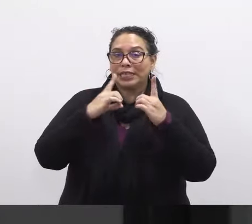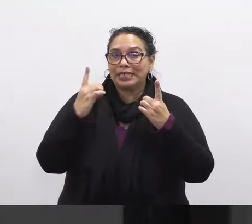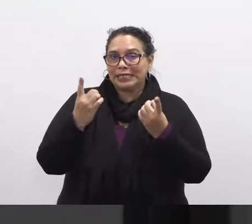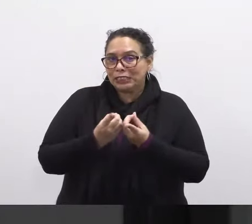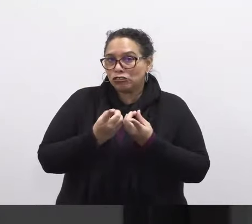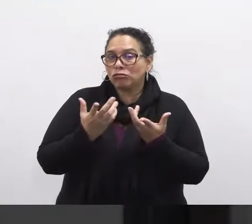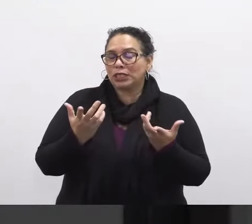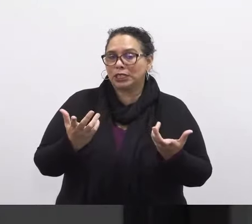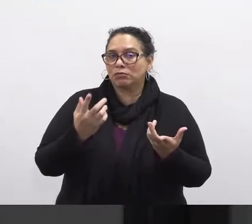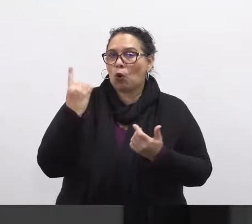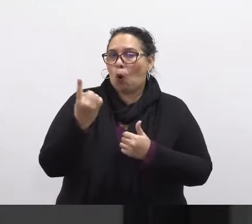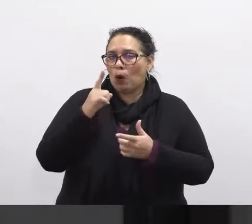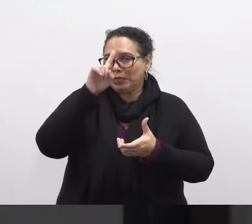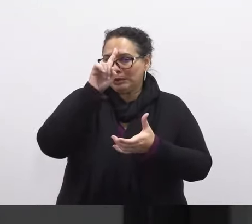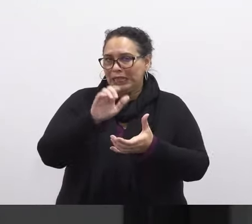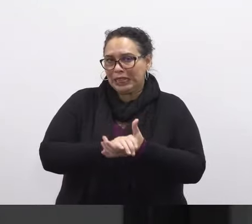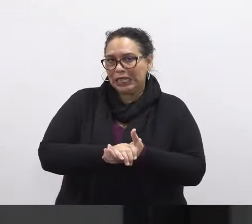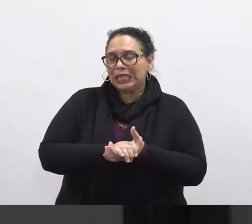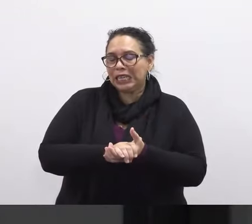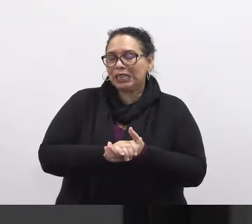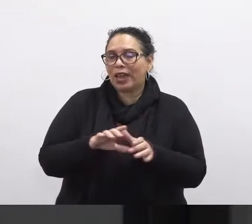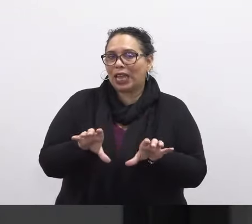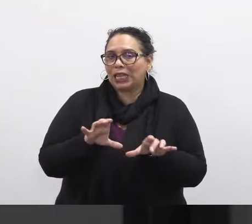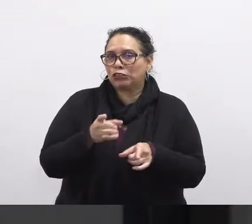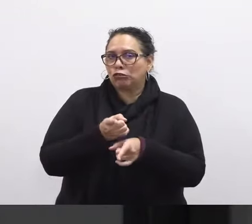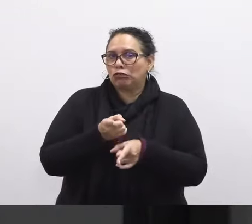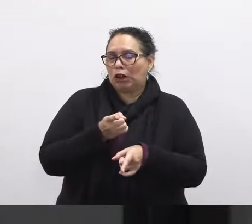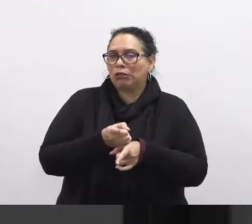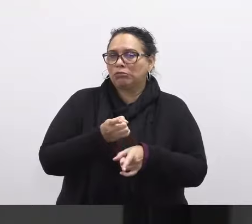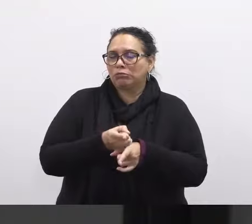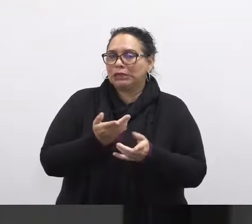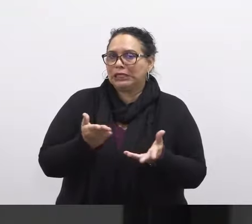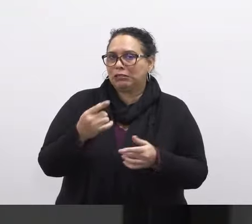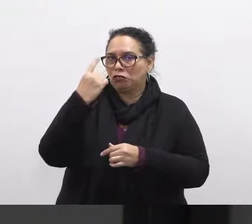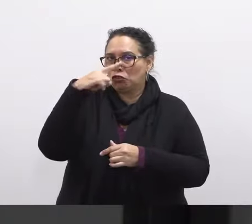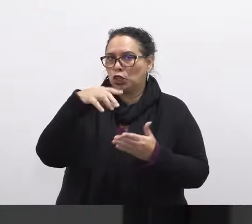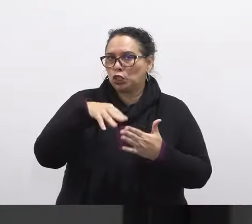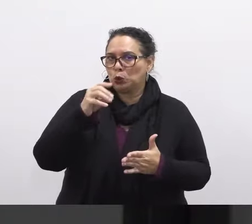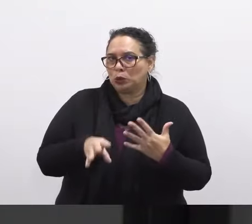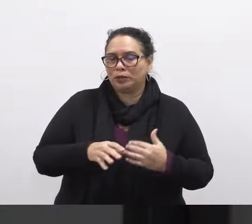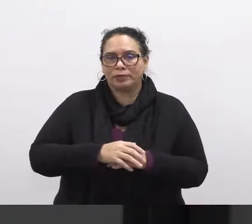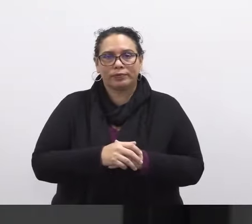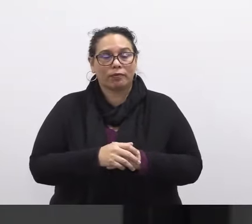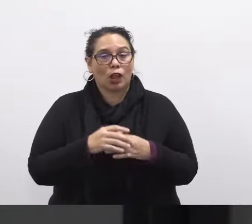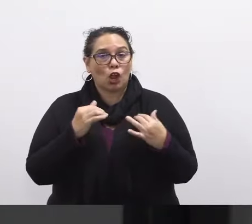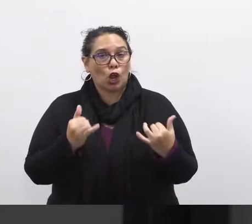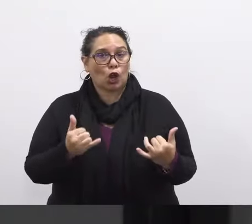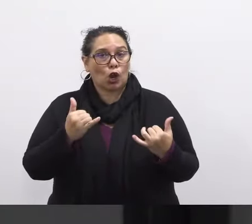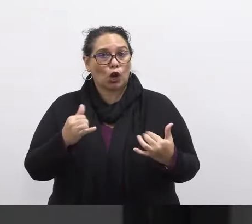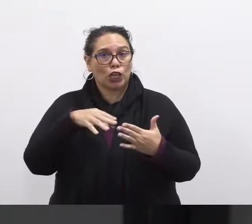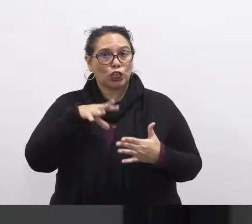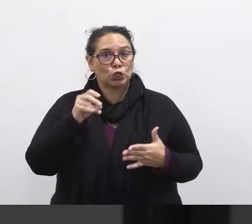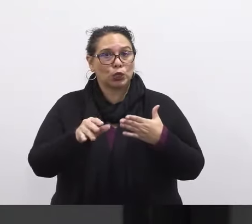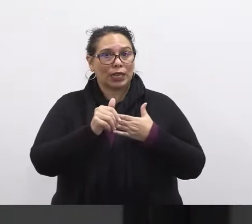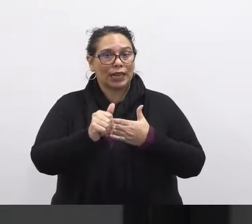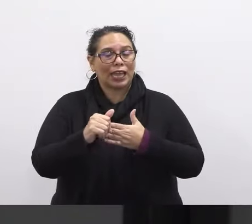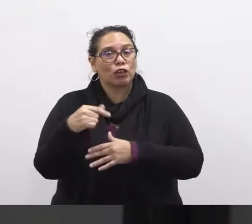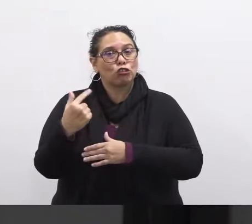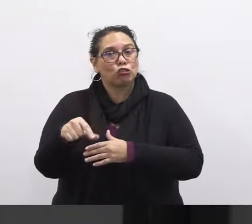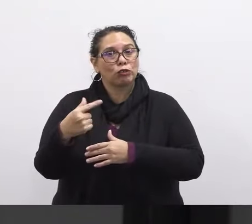that has always believed in and does right by their students. Currently the student led Green School's Campaign